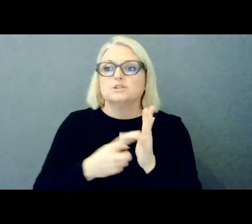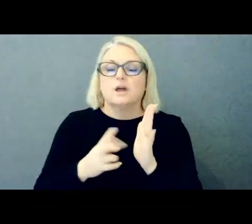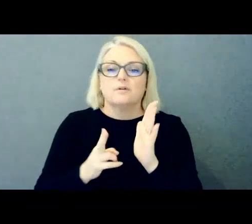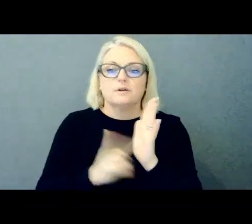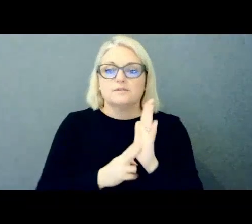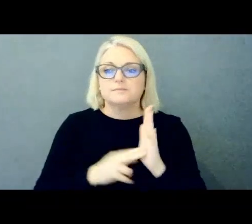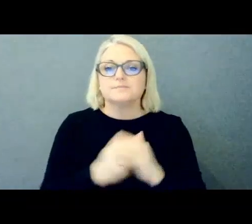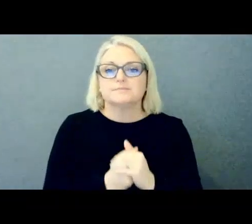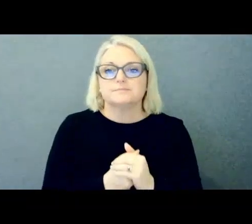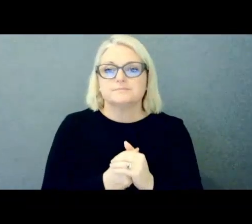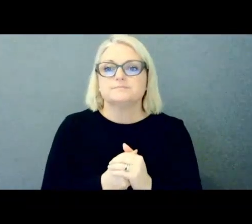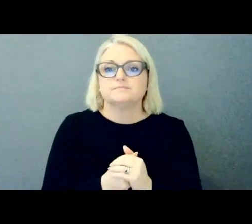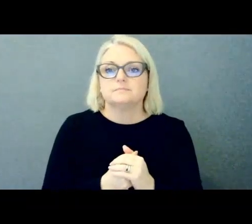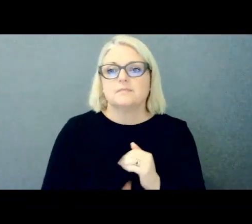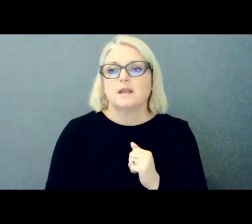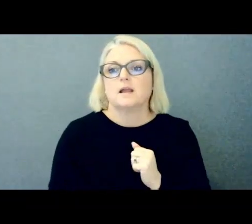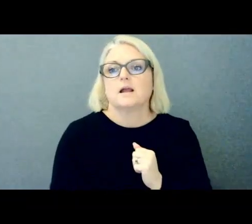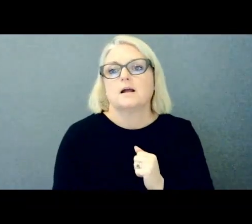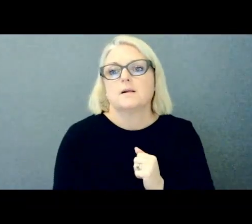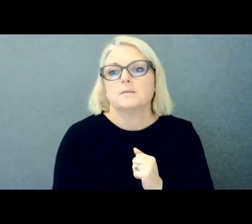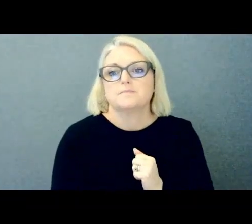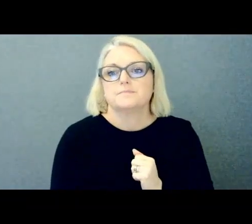So very, very quickly I really want to say